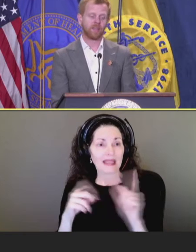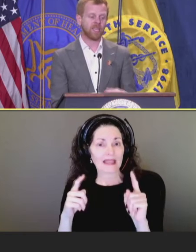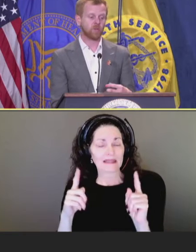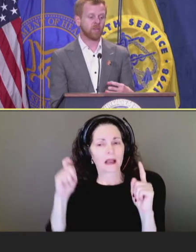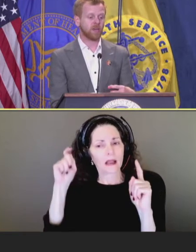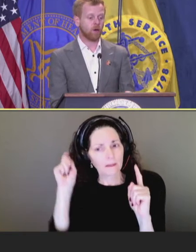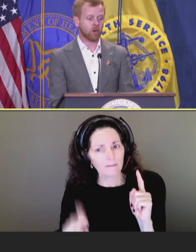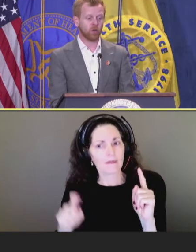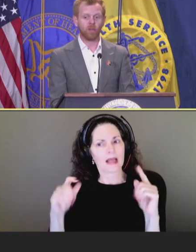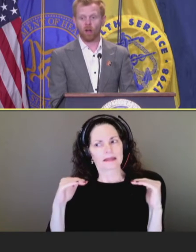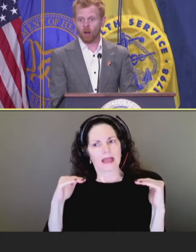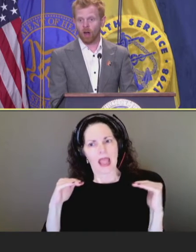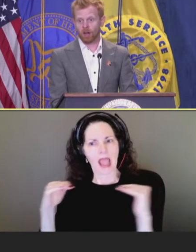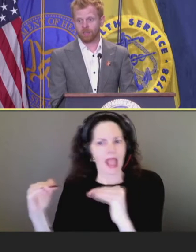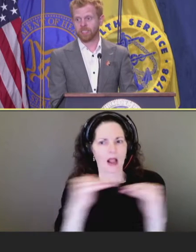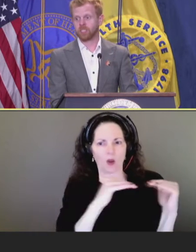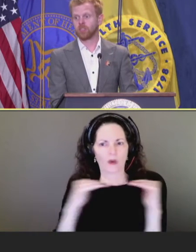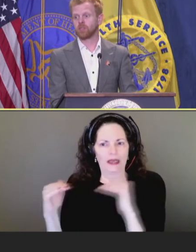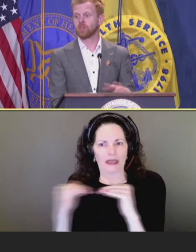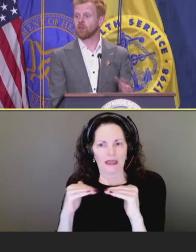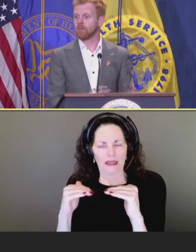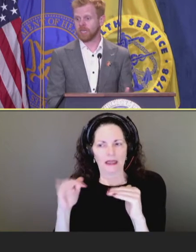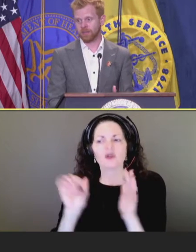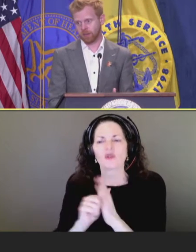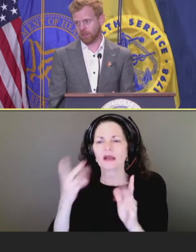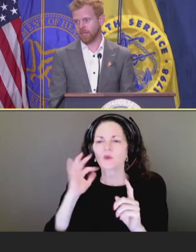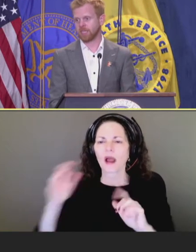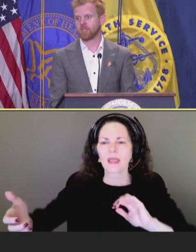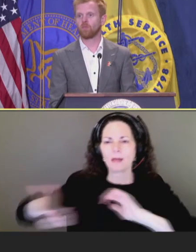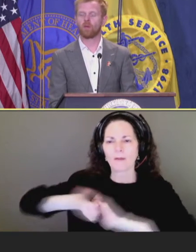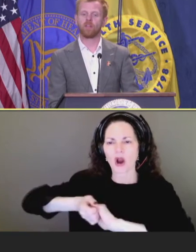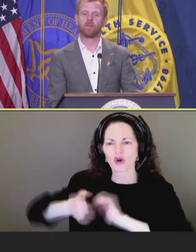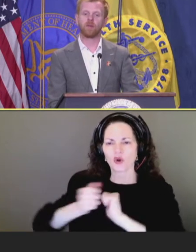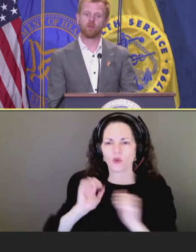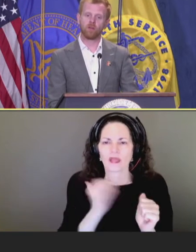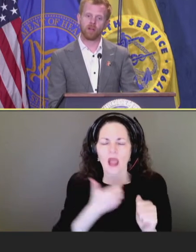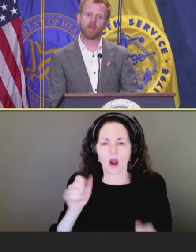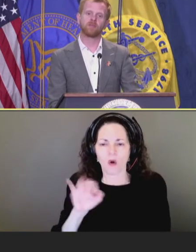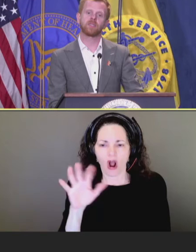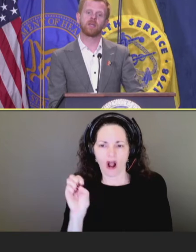that's why they partner with our office to do so many different things, whether that be programs